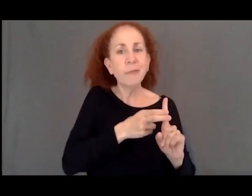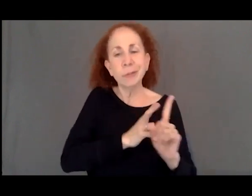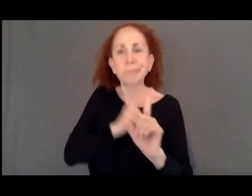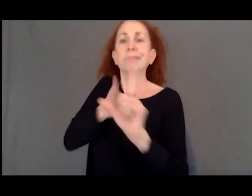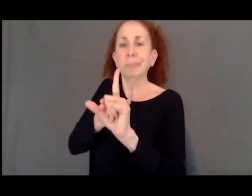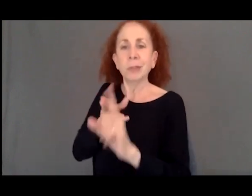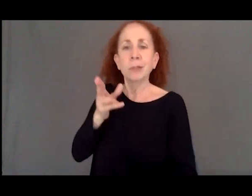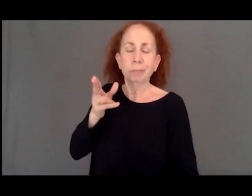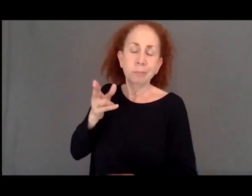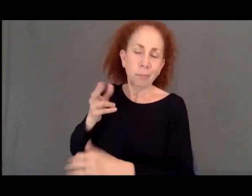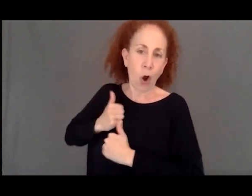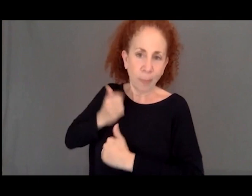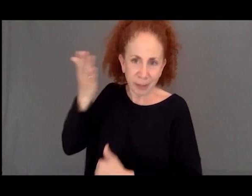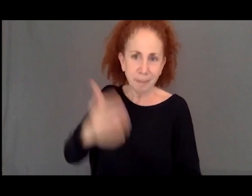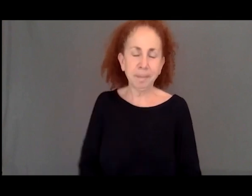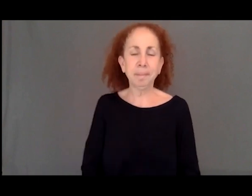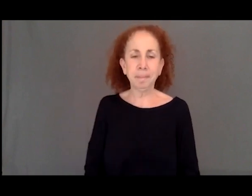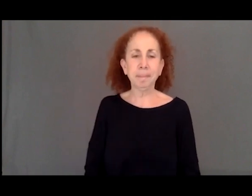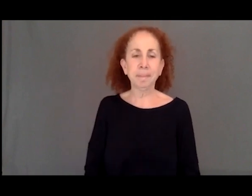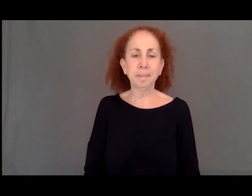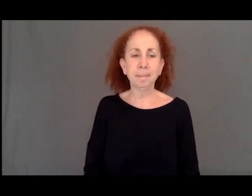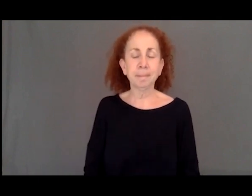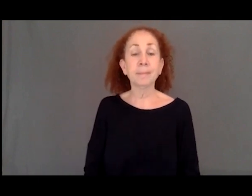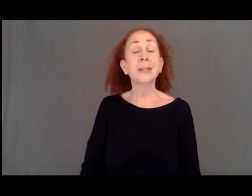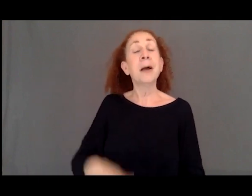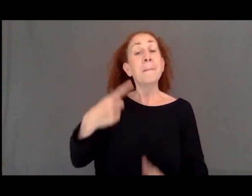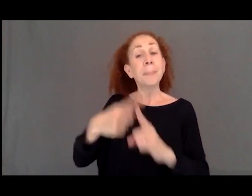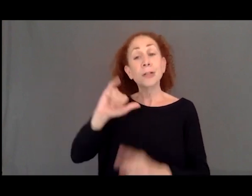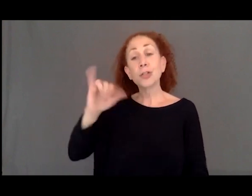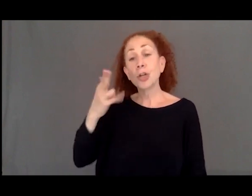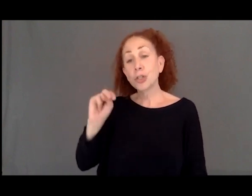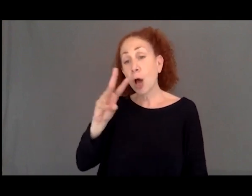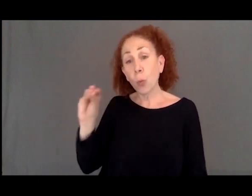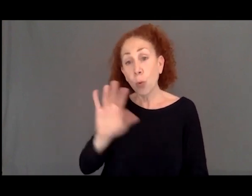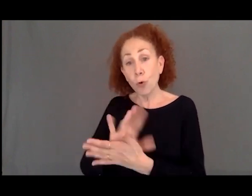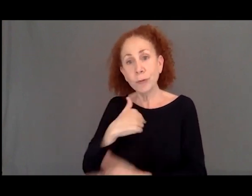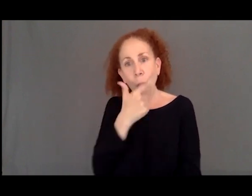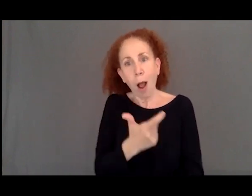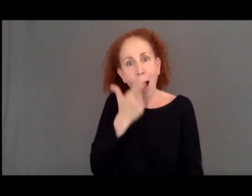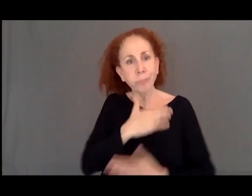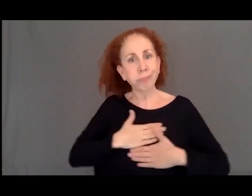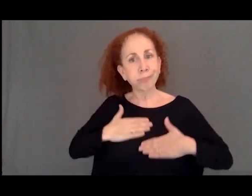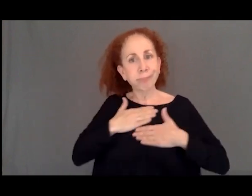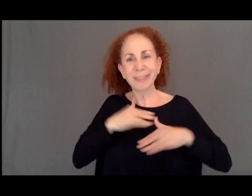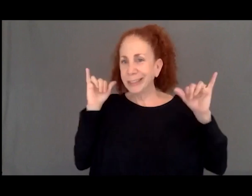And I also was a fan of John Woo movies. And John Woo movies are all about the same thing--